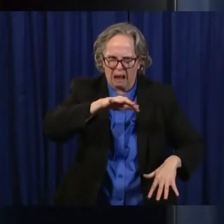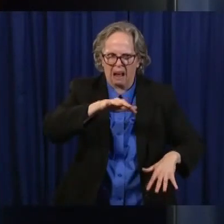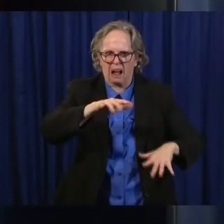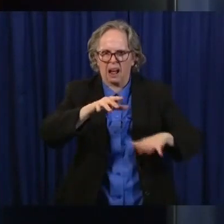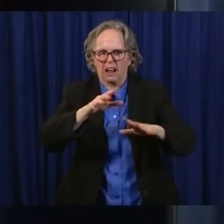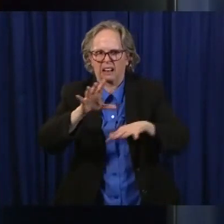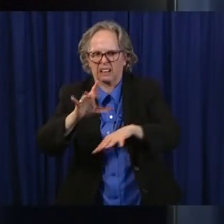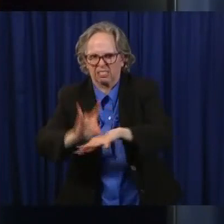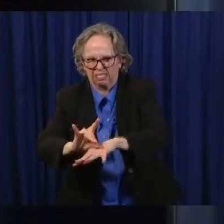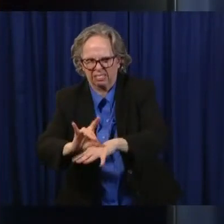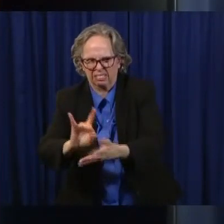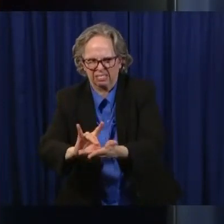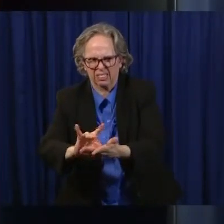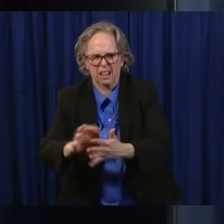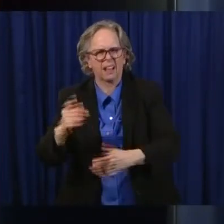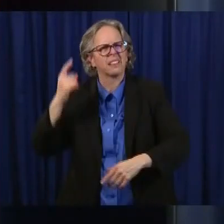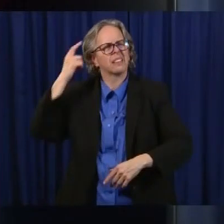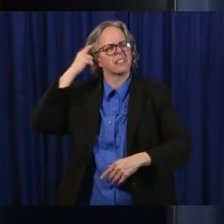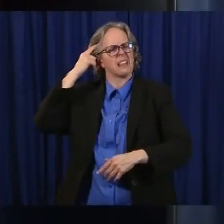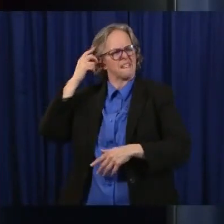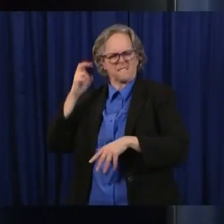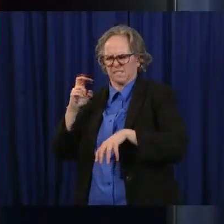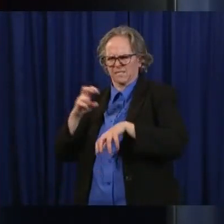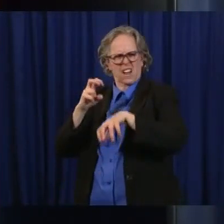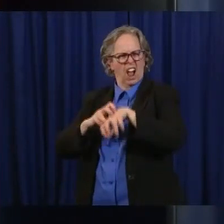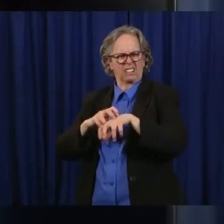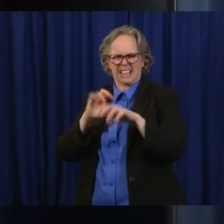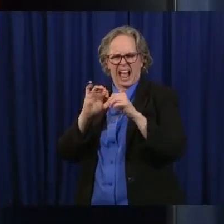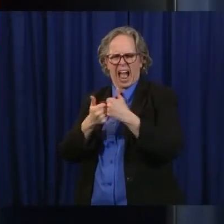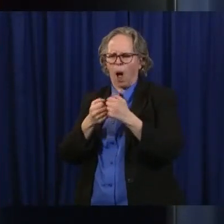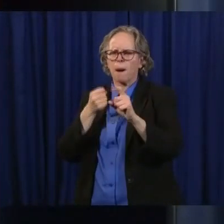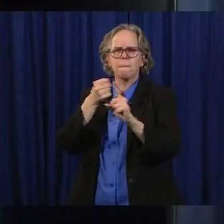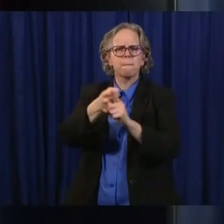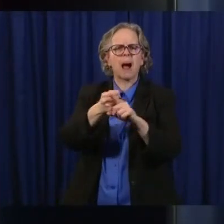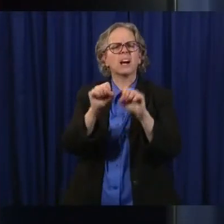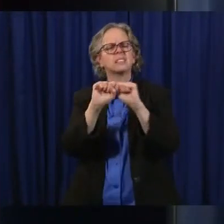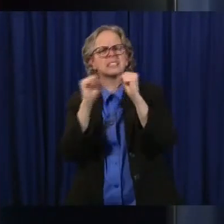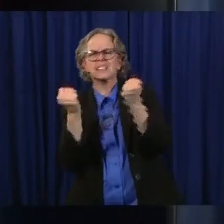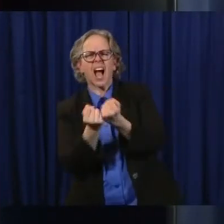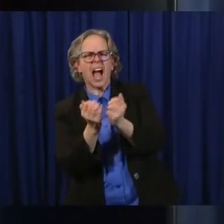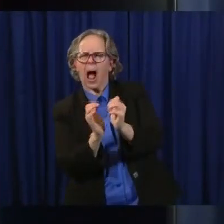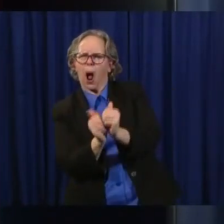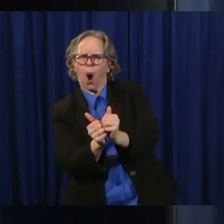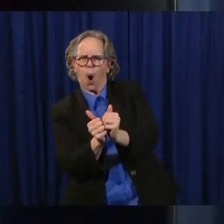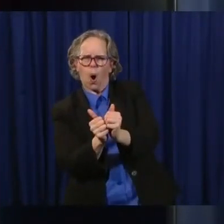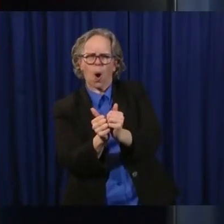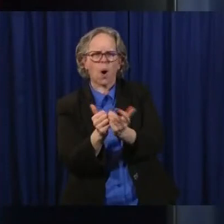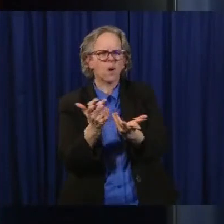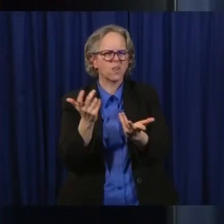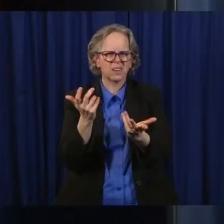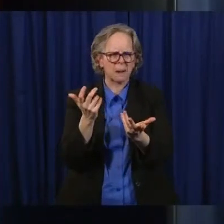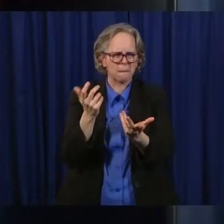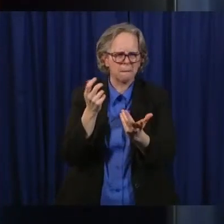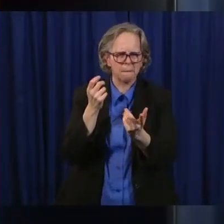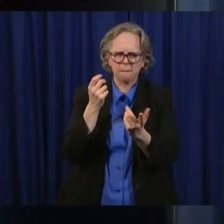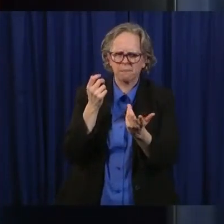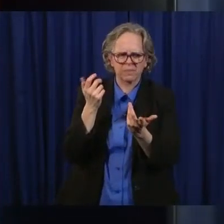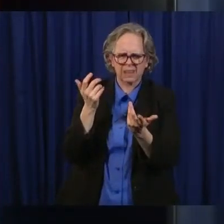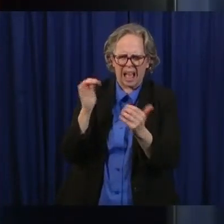ALONG THE WAY. SO, ALL OF THESE DIFFERENT DYNAMICS HAVE TO BE LOOKED AT. WE WANT TO DO IS ANSWER, WHAT